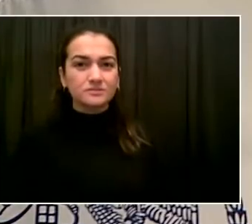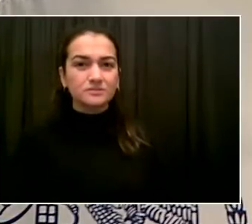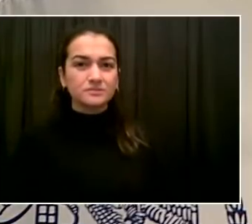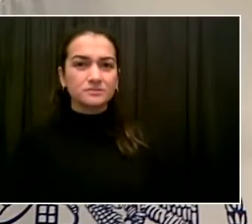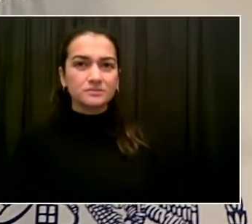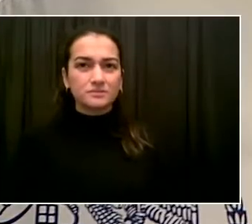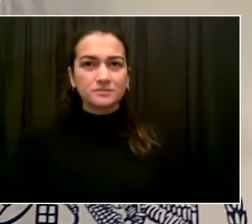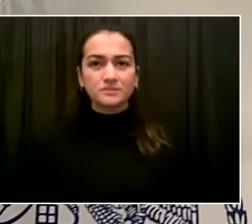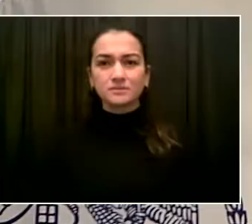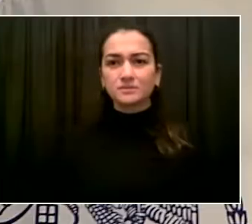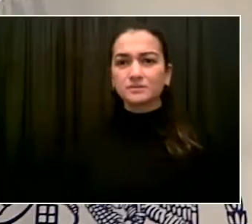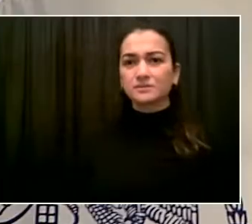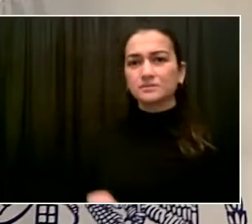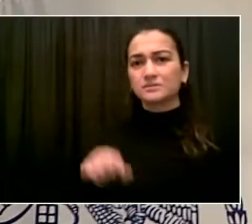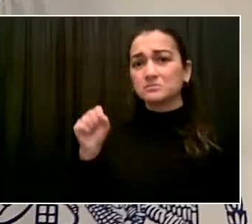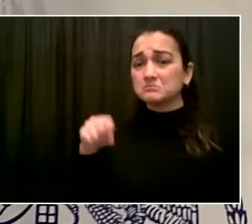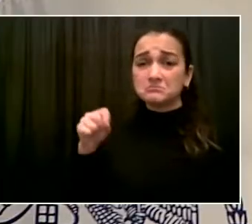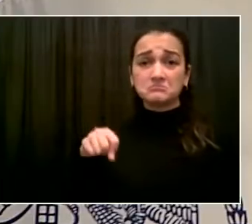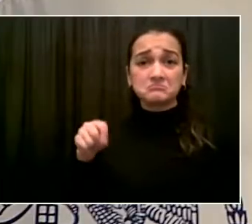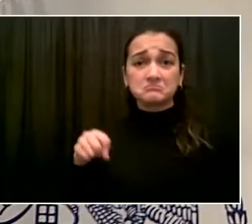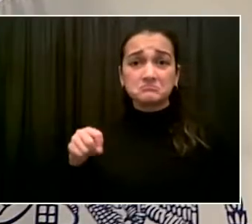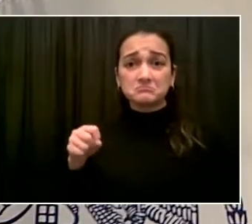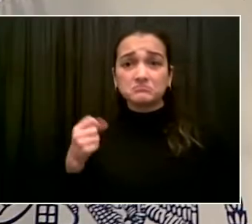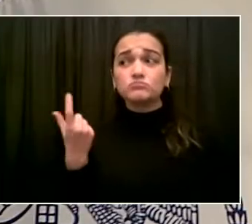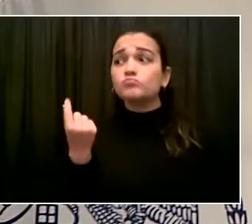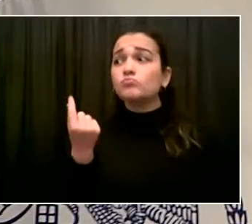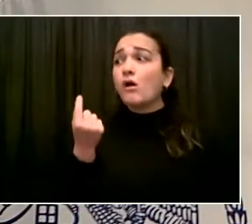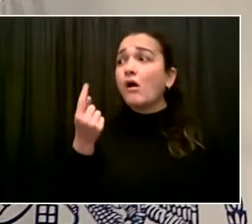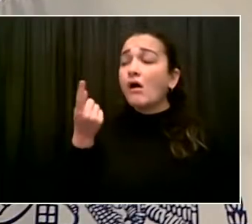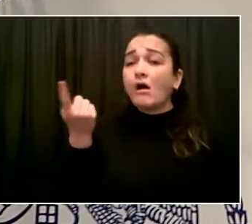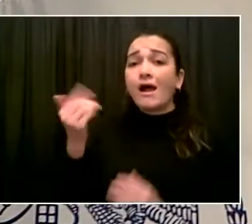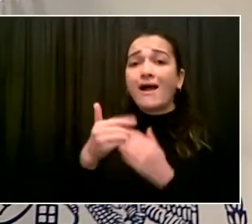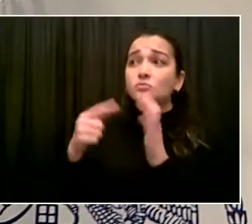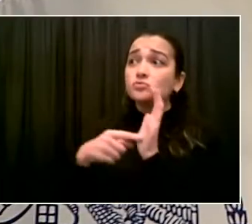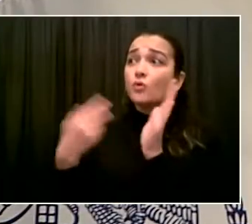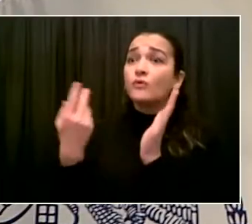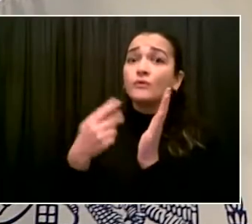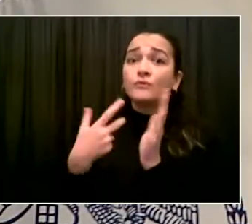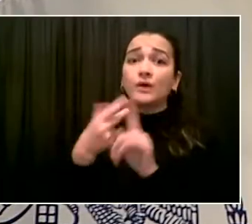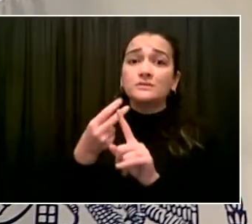KIDS 12 AND 17, YOU HAVE THE APPS, FAX CARD